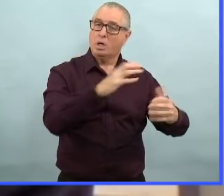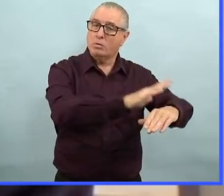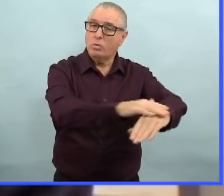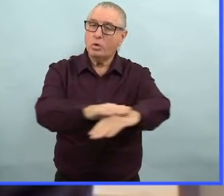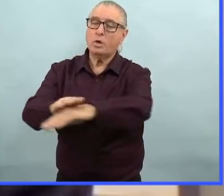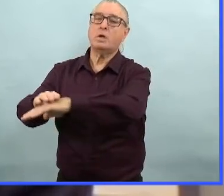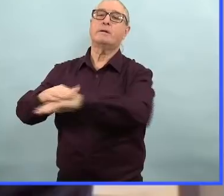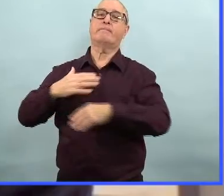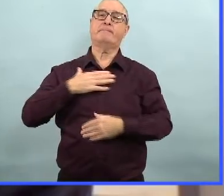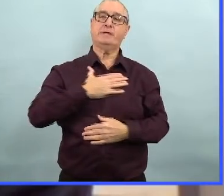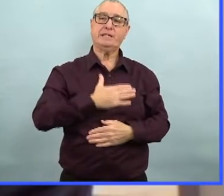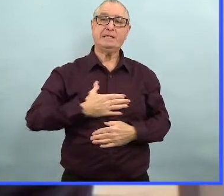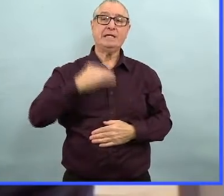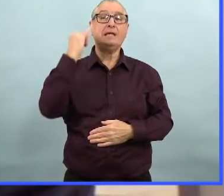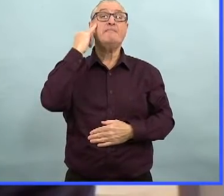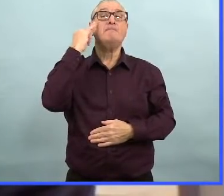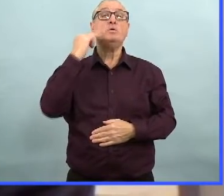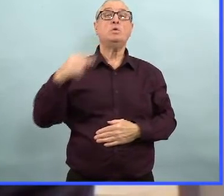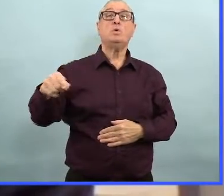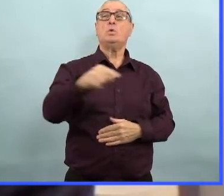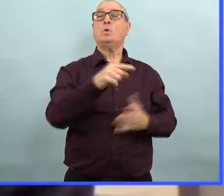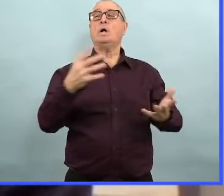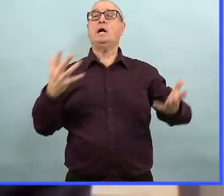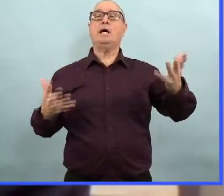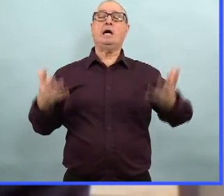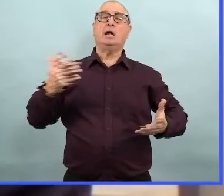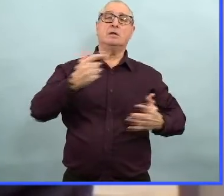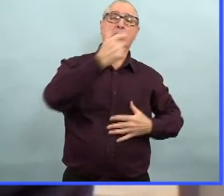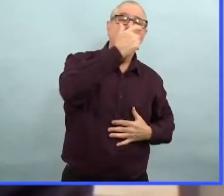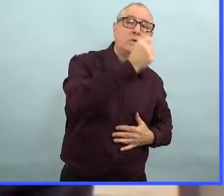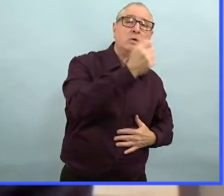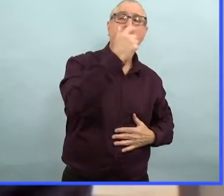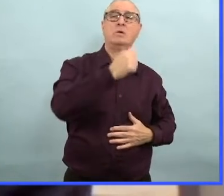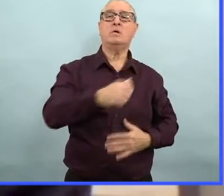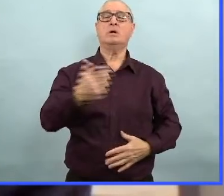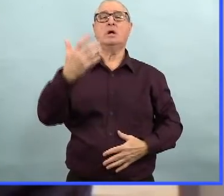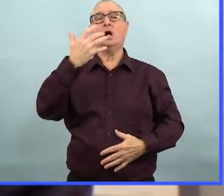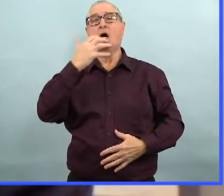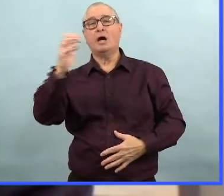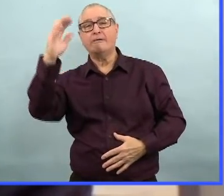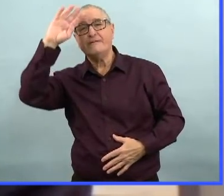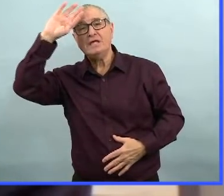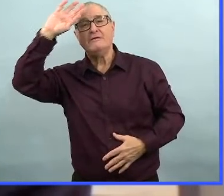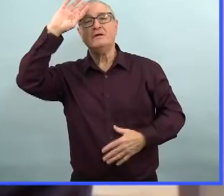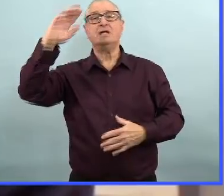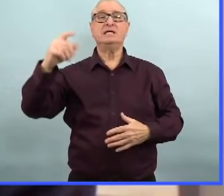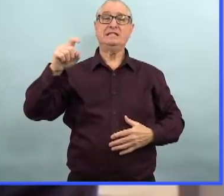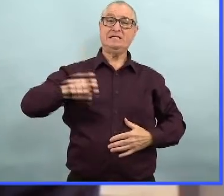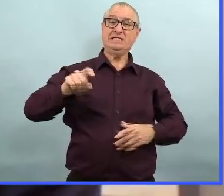be going to these test sites um things for travel purposes or just asymptomatic testing that's going